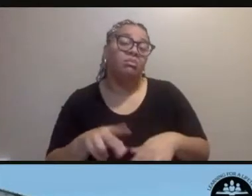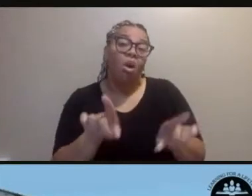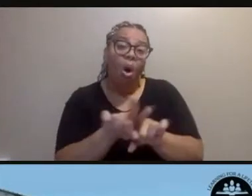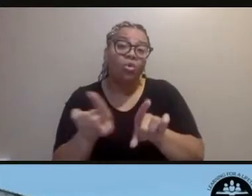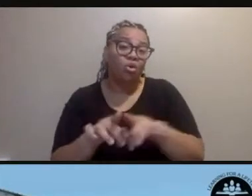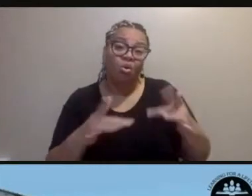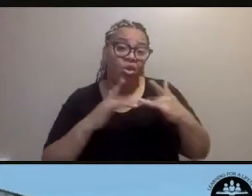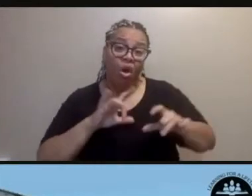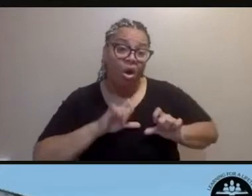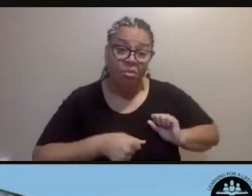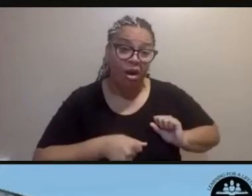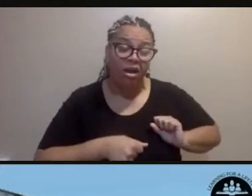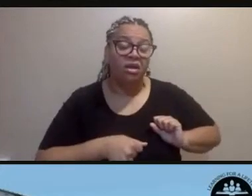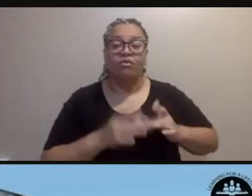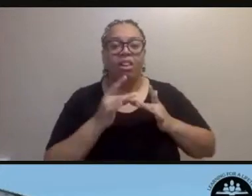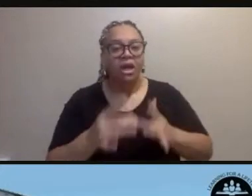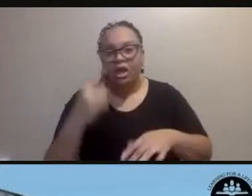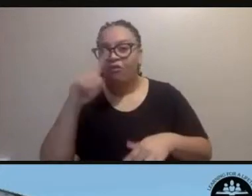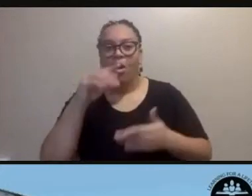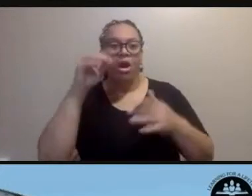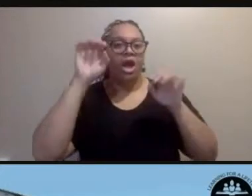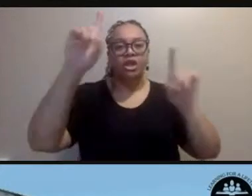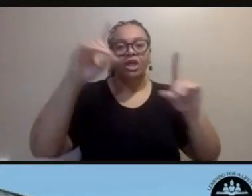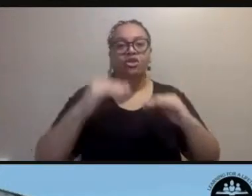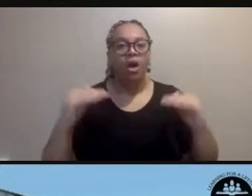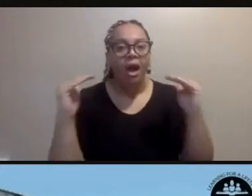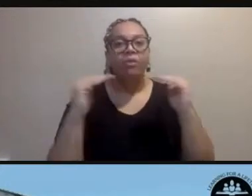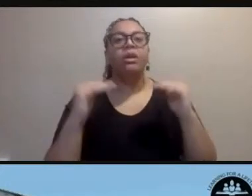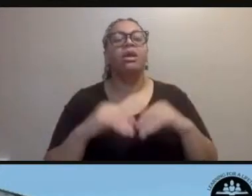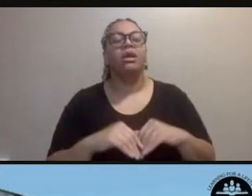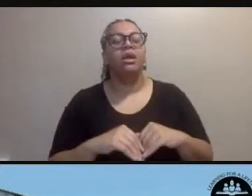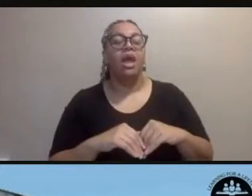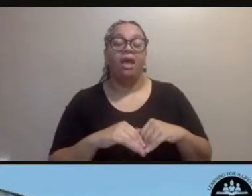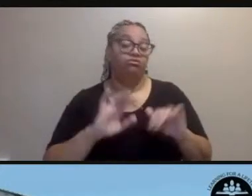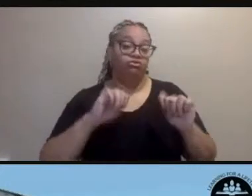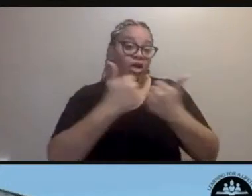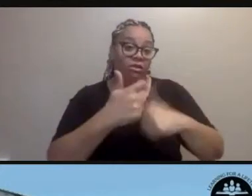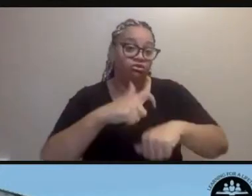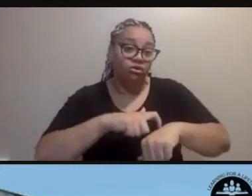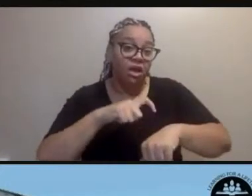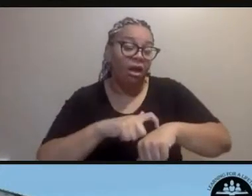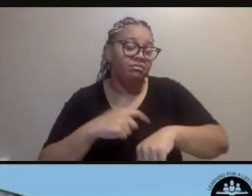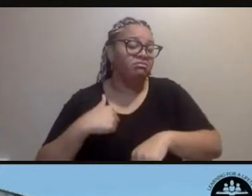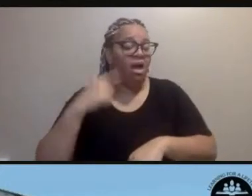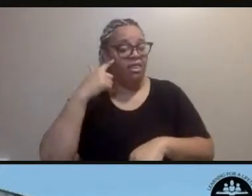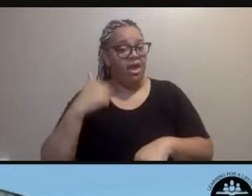RESPECTS TO EXPERIENCE THE WONDERFUL RESULTS AS WELL